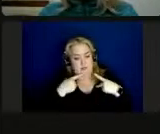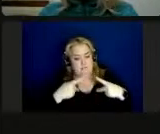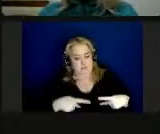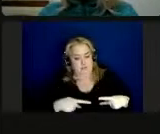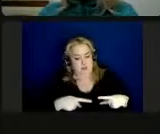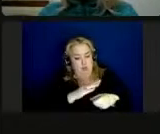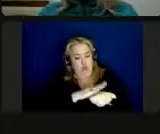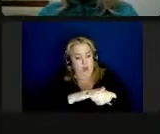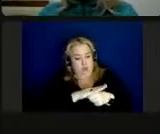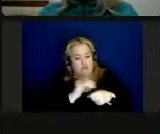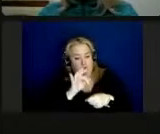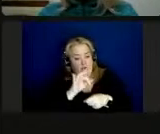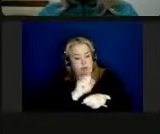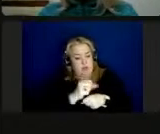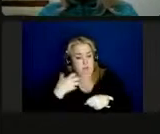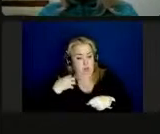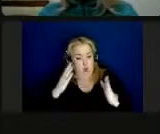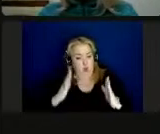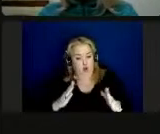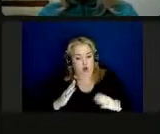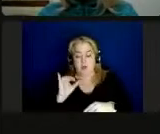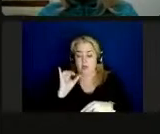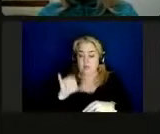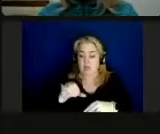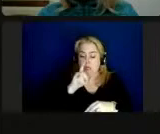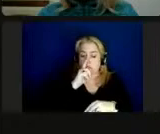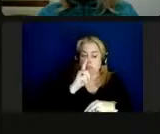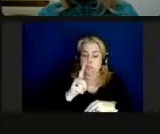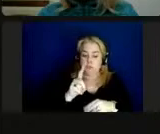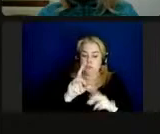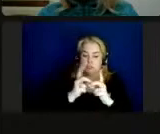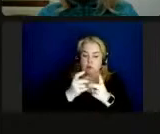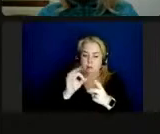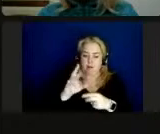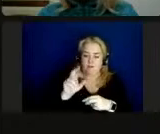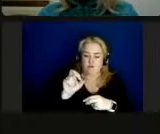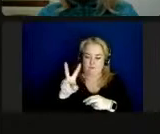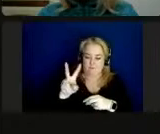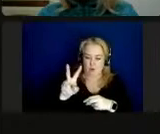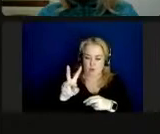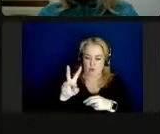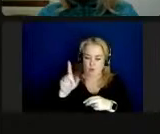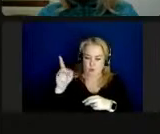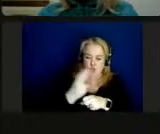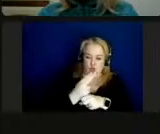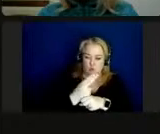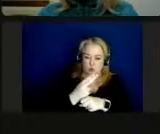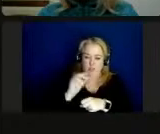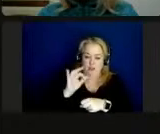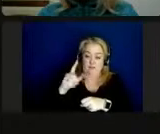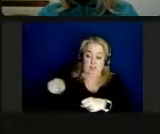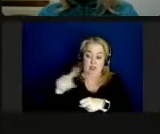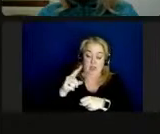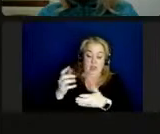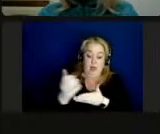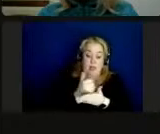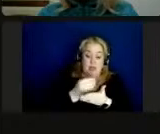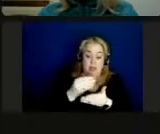RECOMMENDATION IS BASED ON WHERE THE WORK IS PERFORMED VERSUS THE PHYSICAL LOCATION